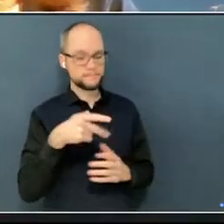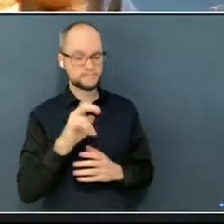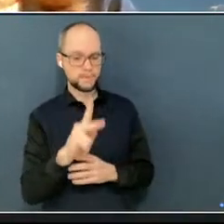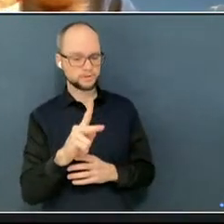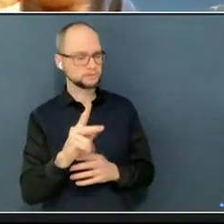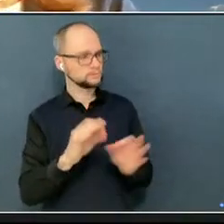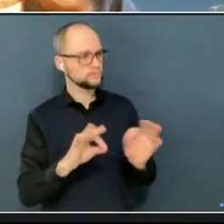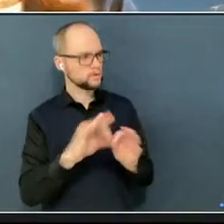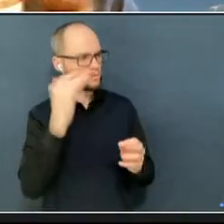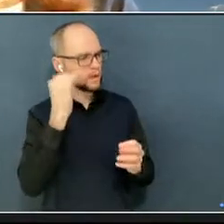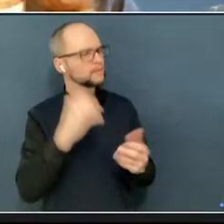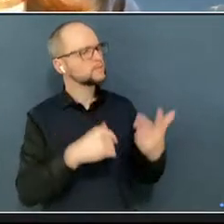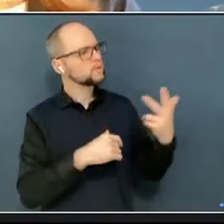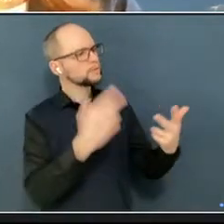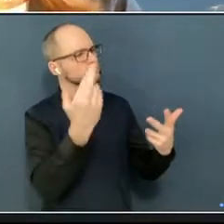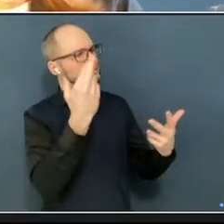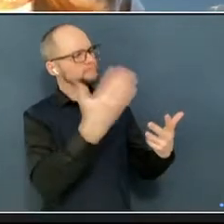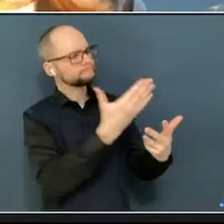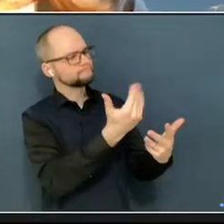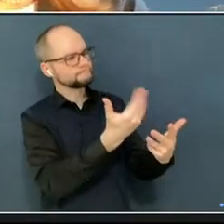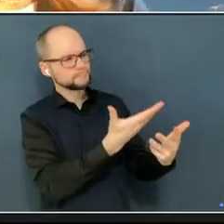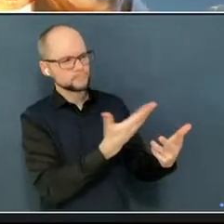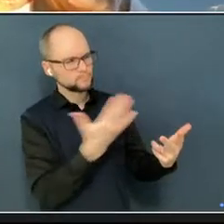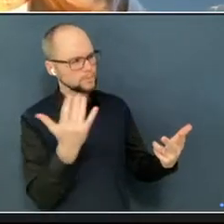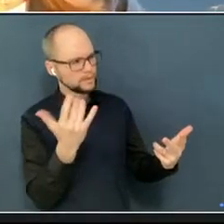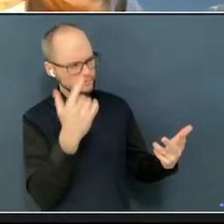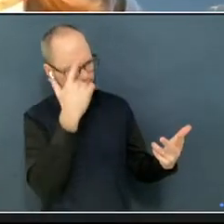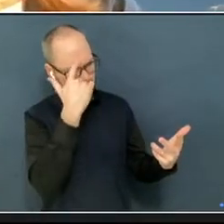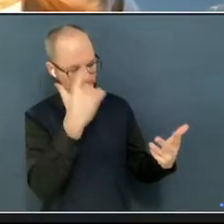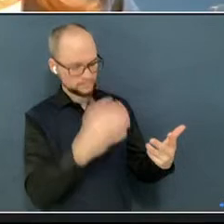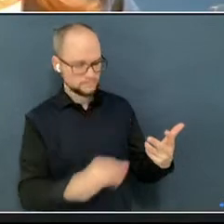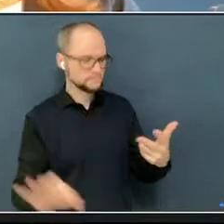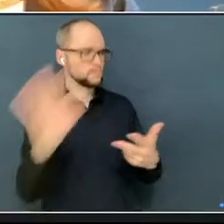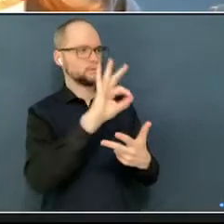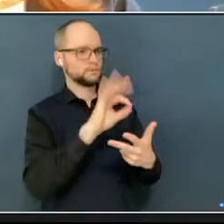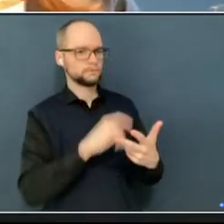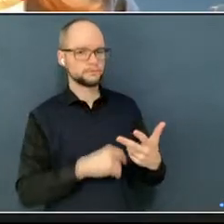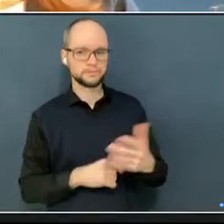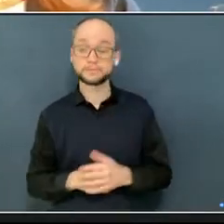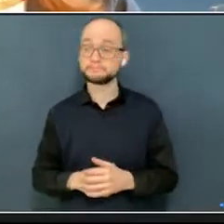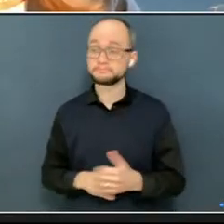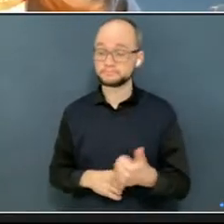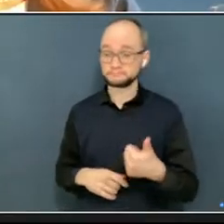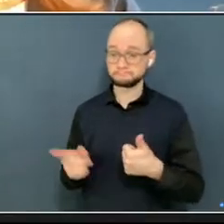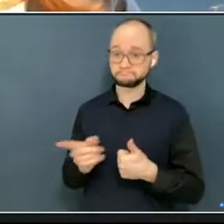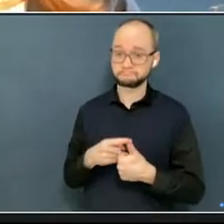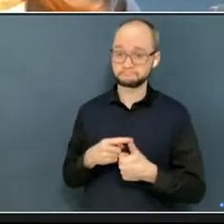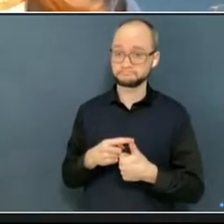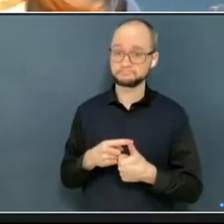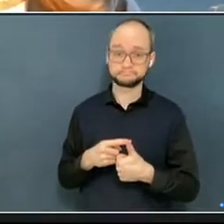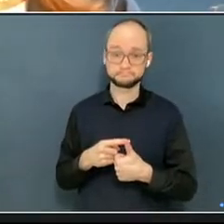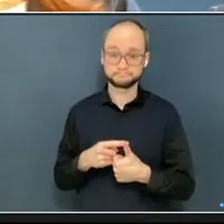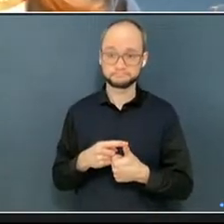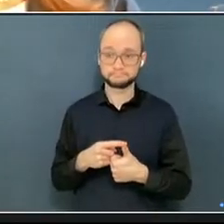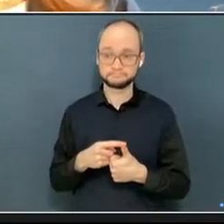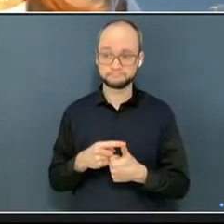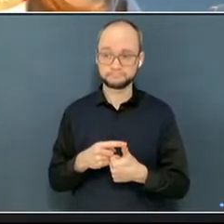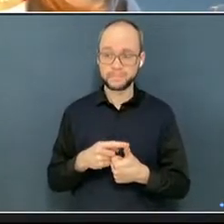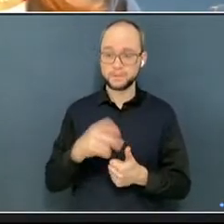are the three reasons parks are most important? >> I would say that firstly they restore not only